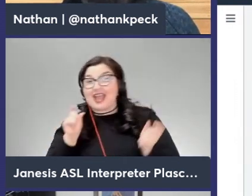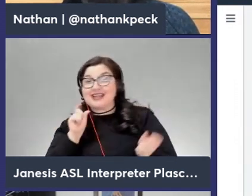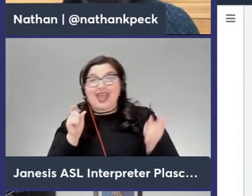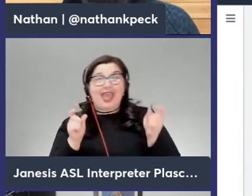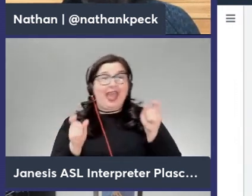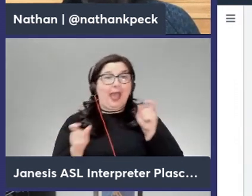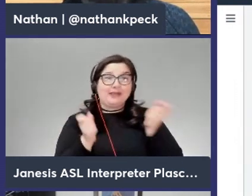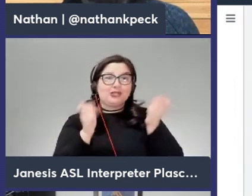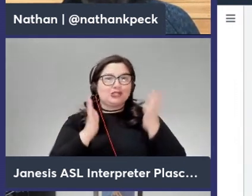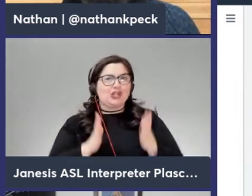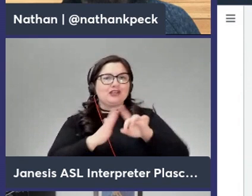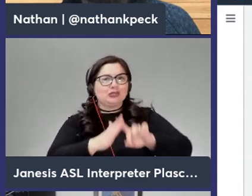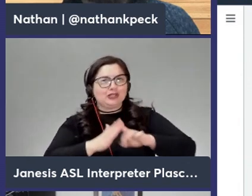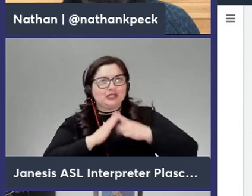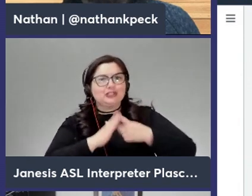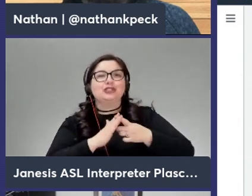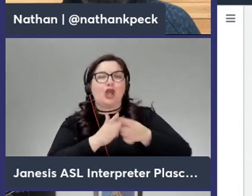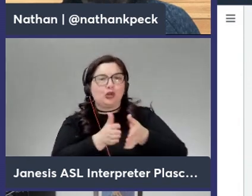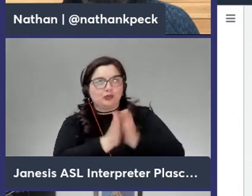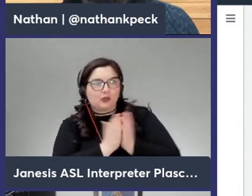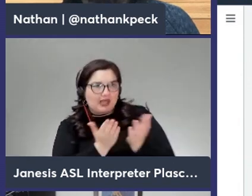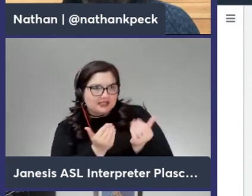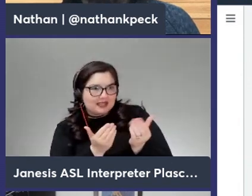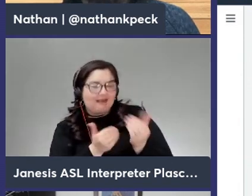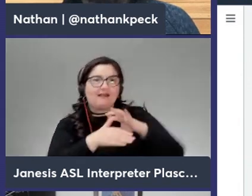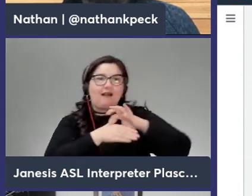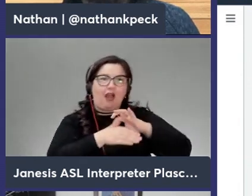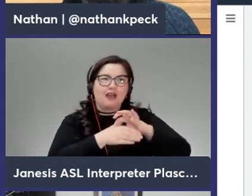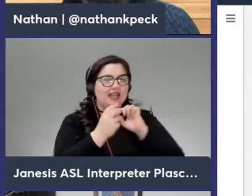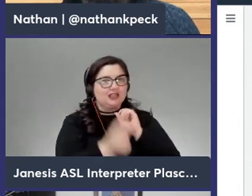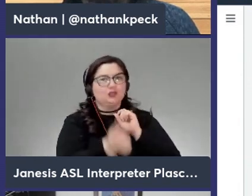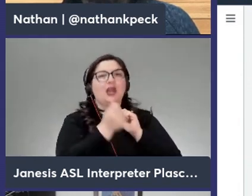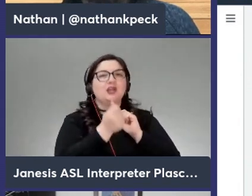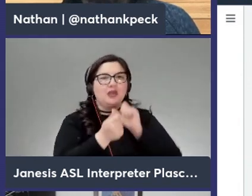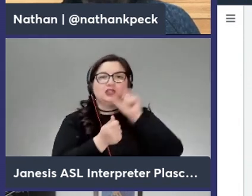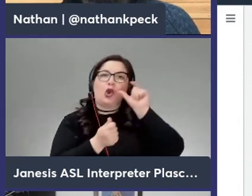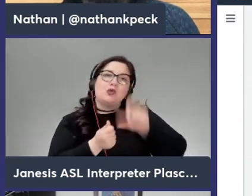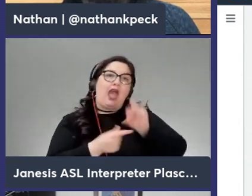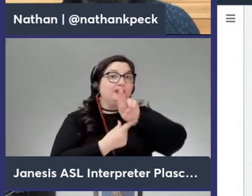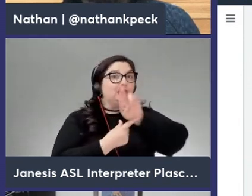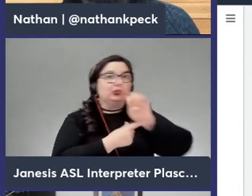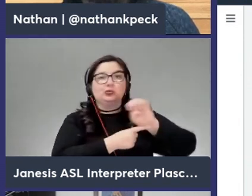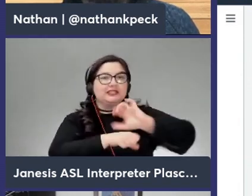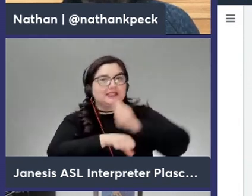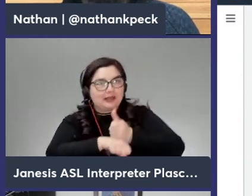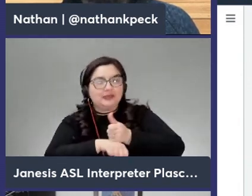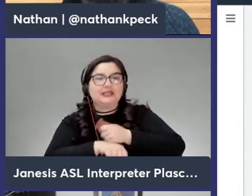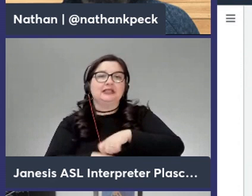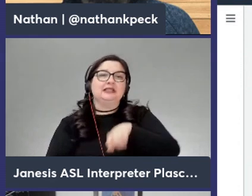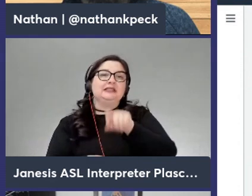to start requesting content straight away, and you're not gonna have to reestablish that TCP and TLS connection from Edge location